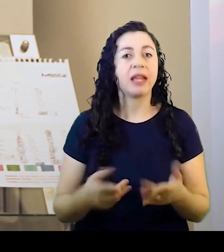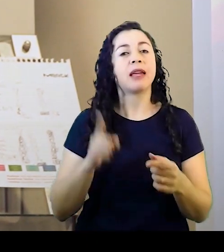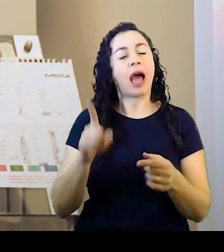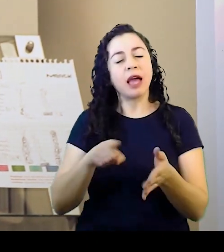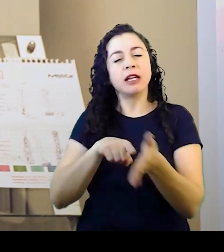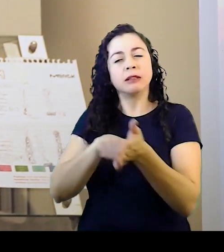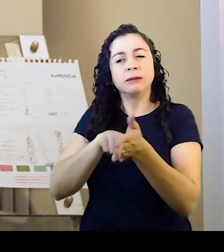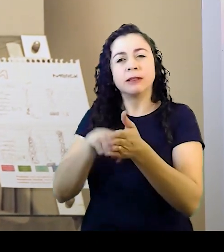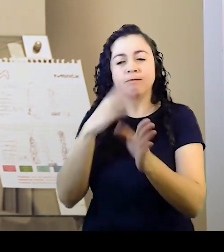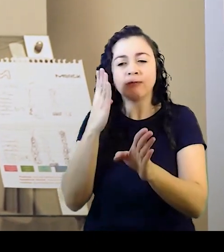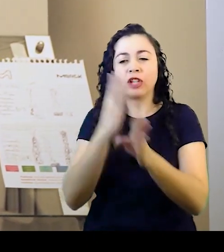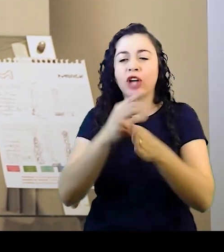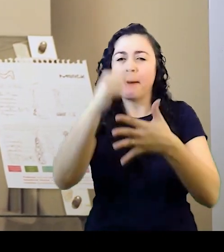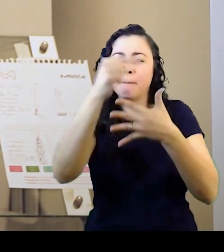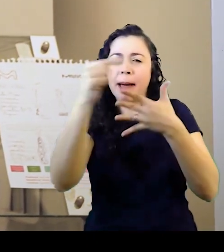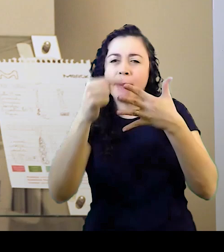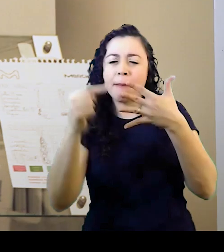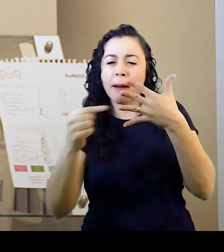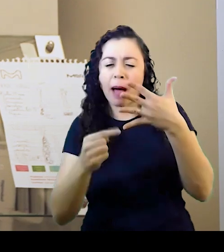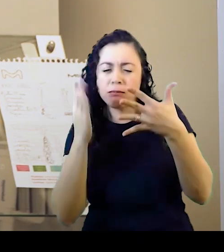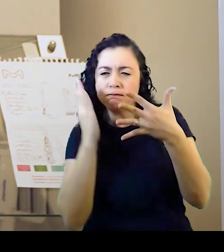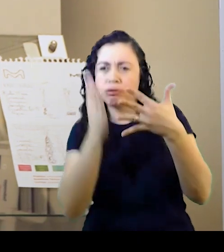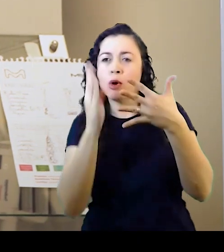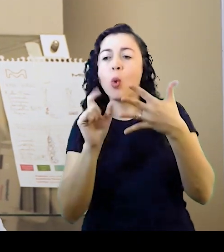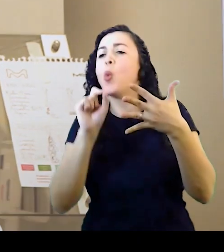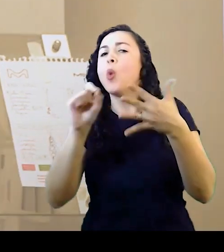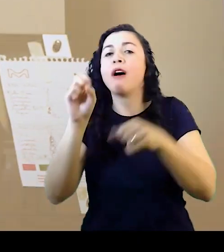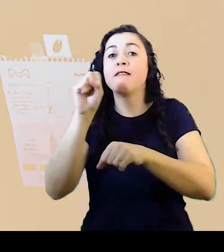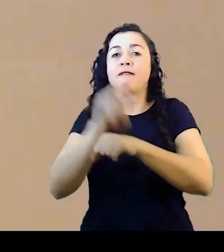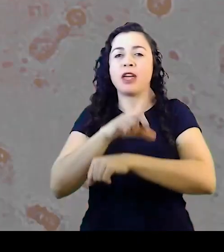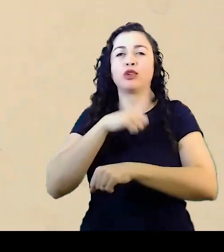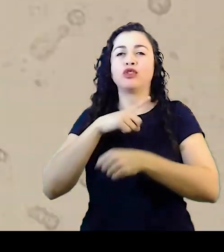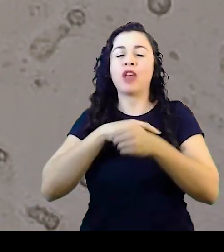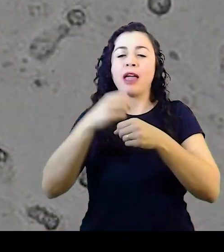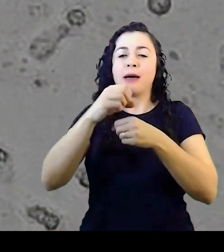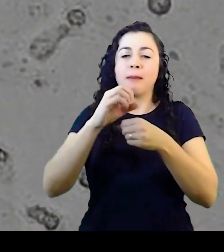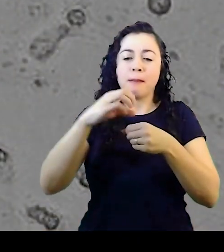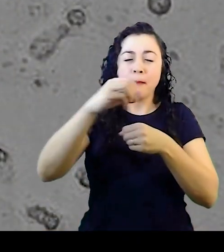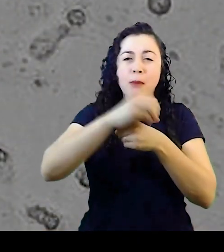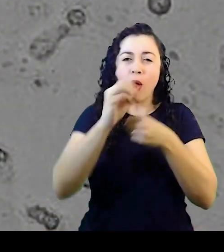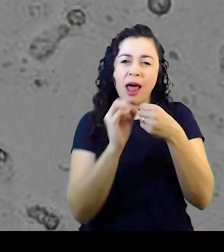biomarkers comes in, so we will look for a set of molecules that we can